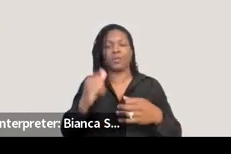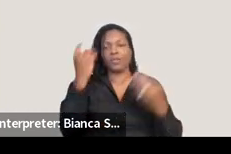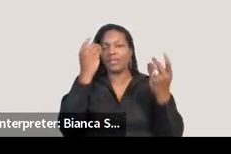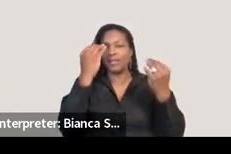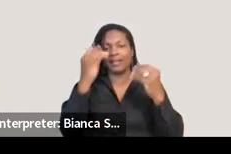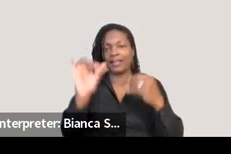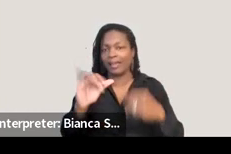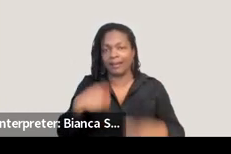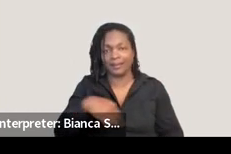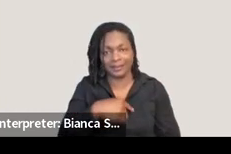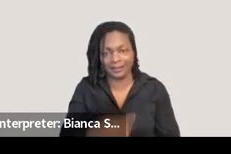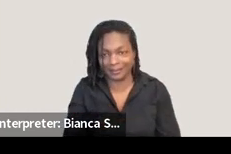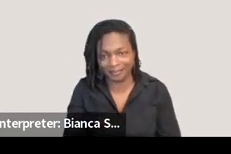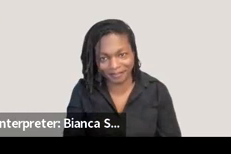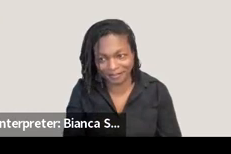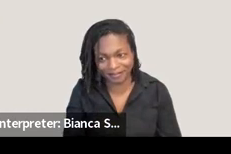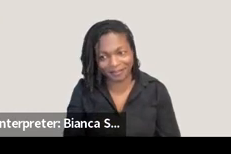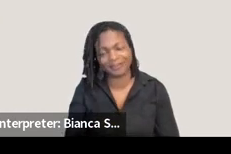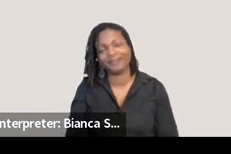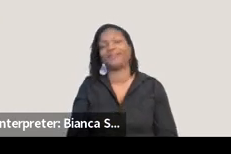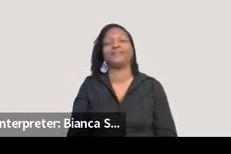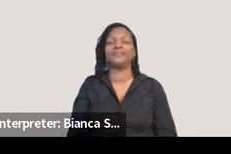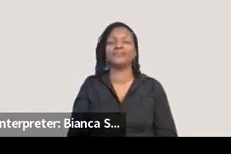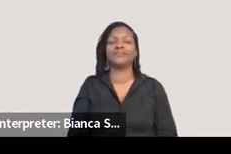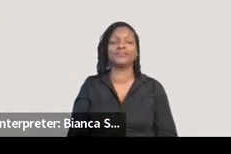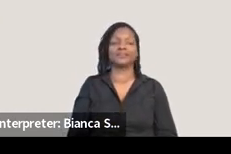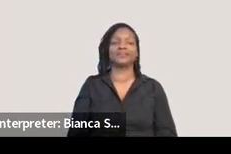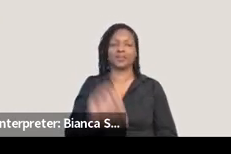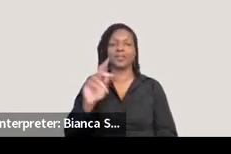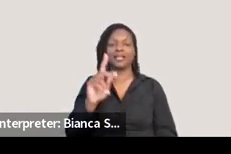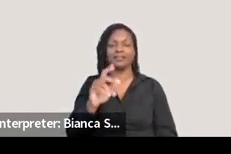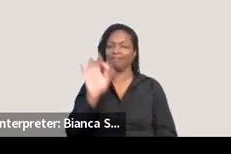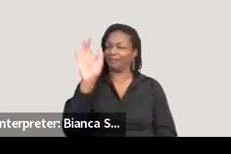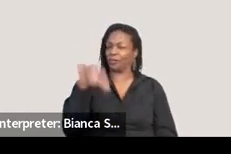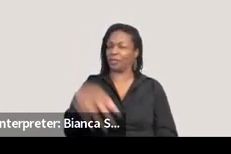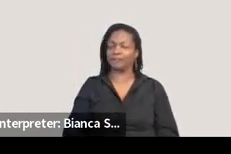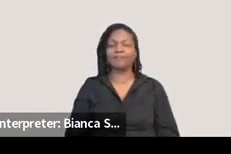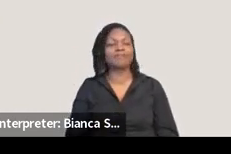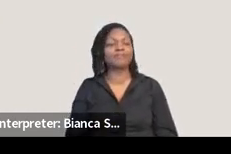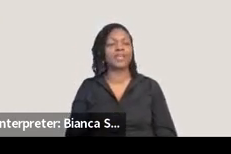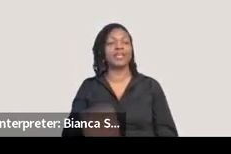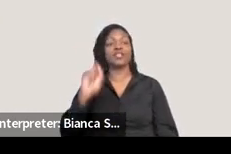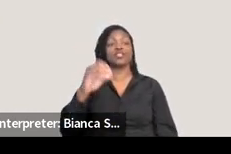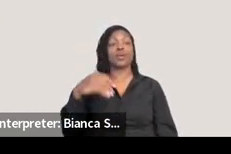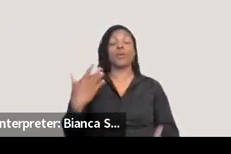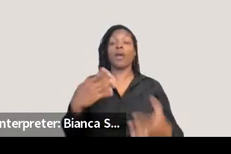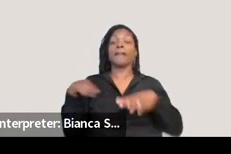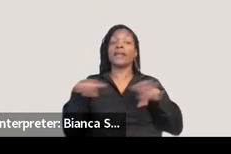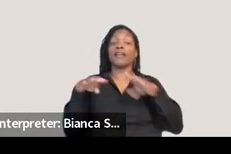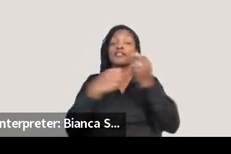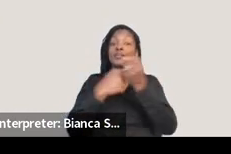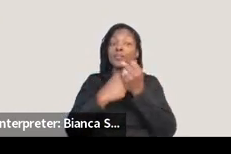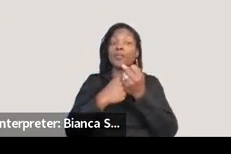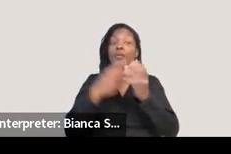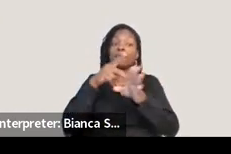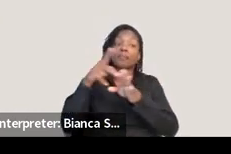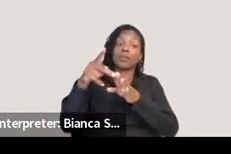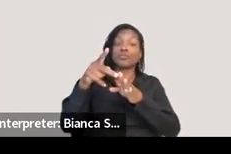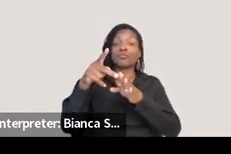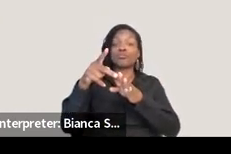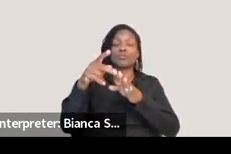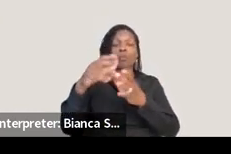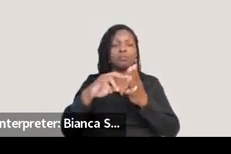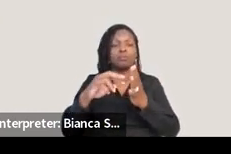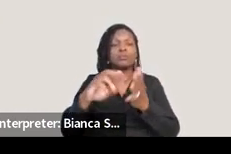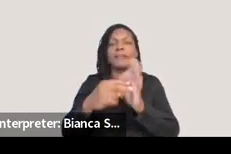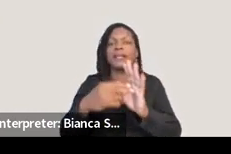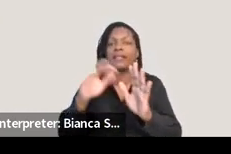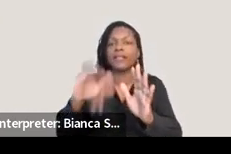And 2. Our behavior support personnel, which would be school social workers, school psychologists, and sometimes school counselors.